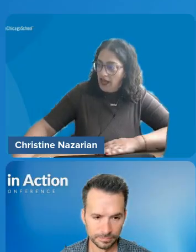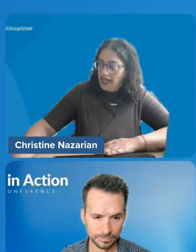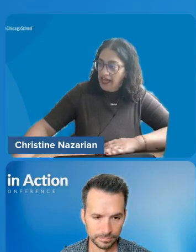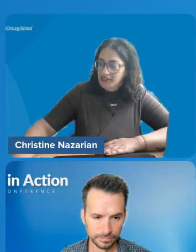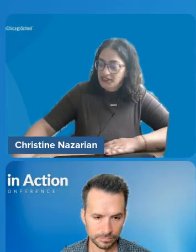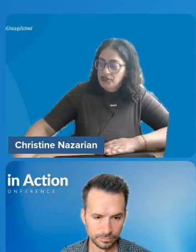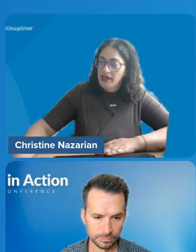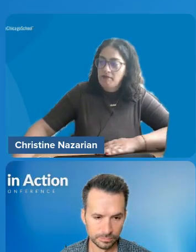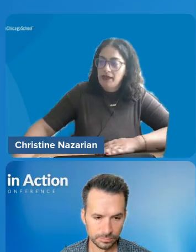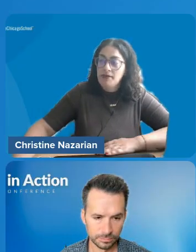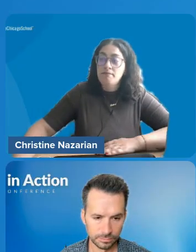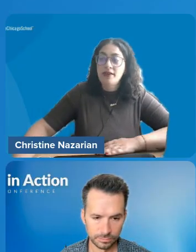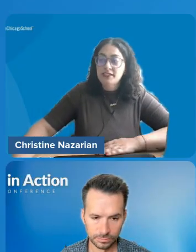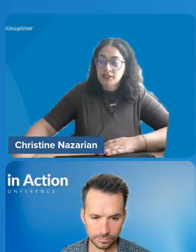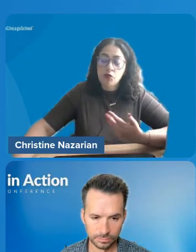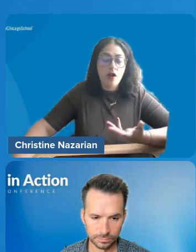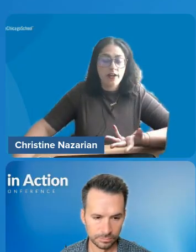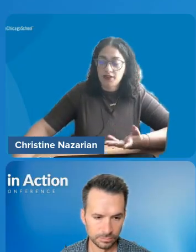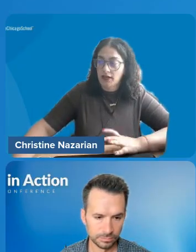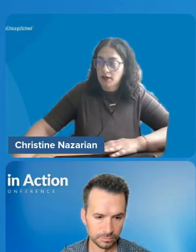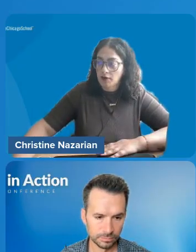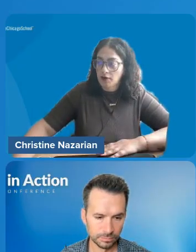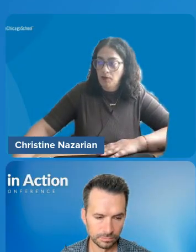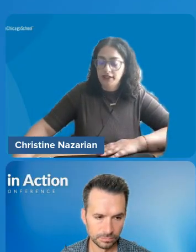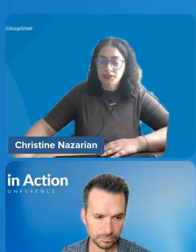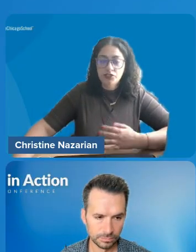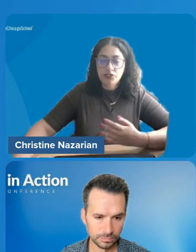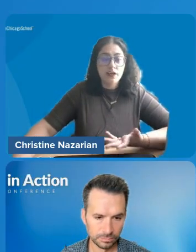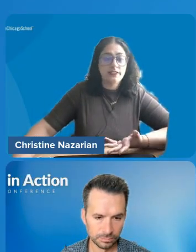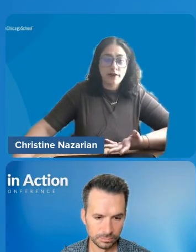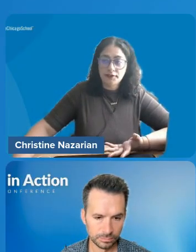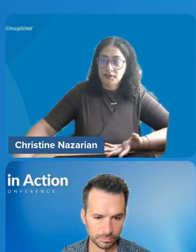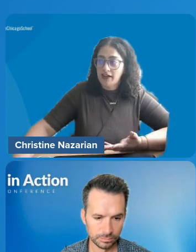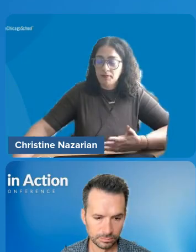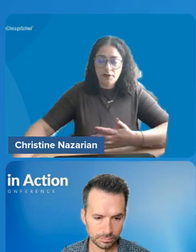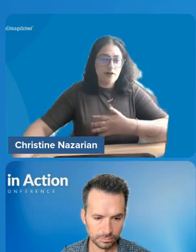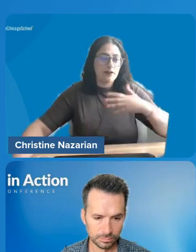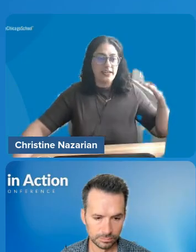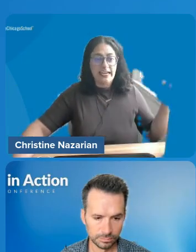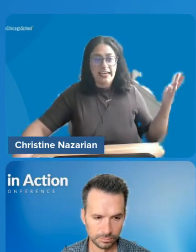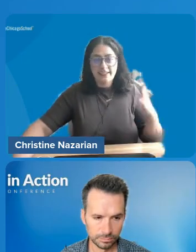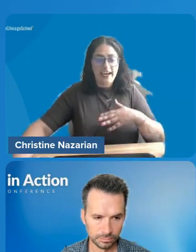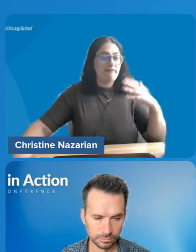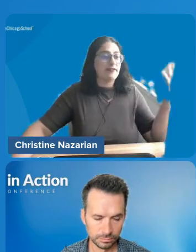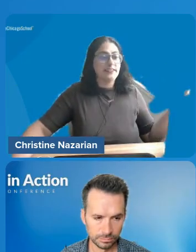And let's say, too, they maybe miss one of the points, which is understandable. You're not going to hit every single